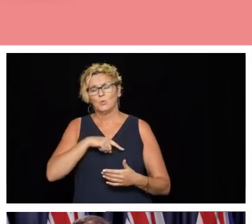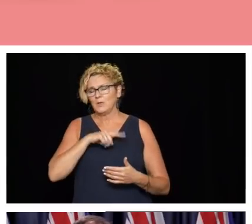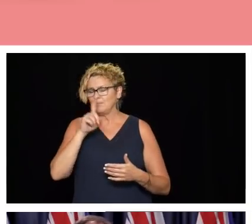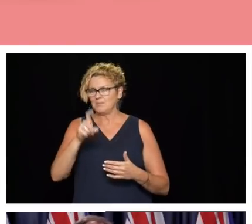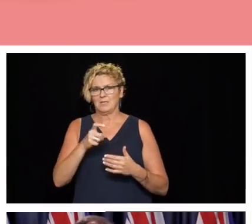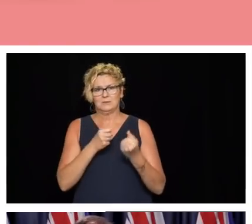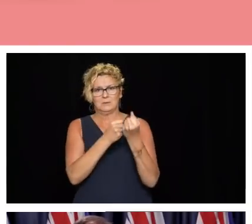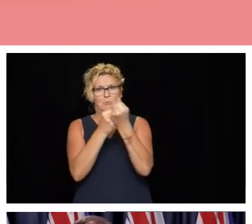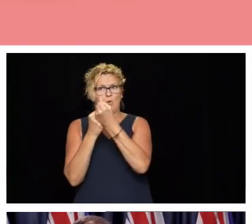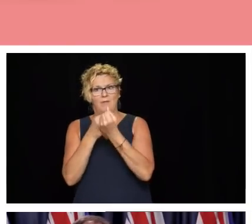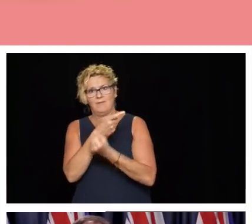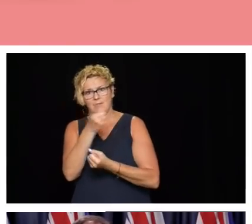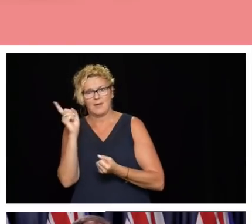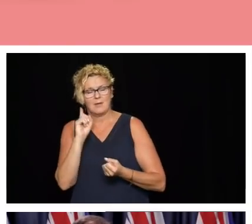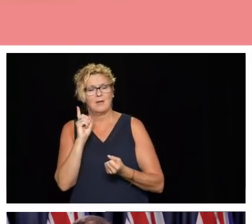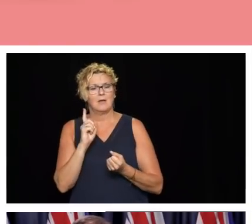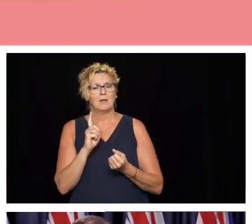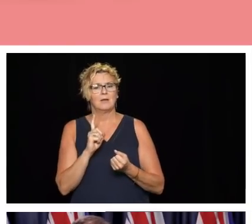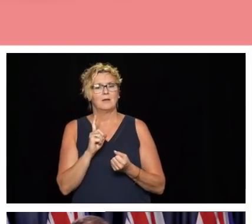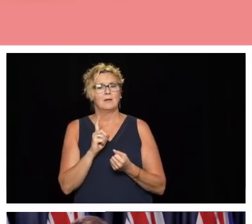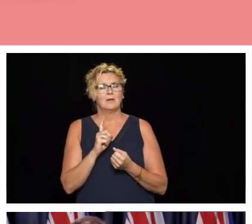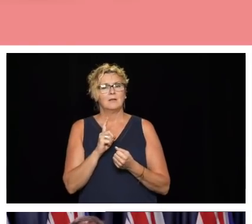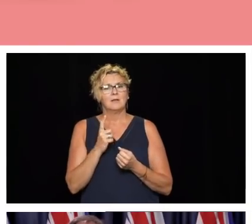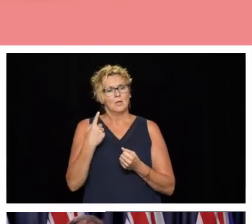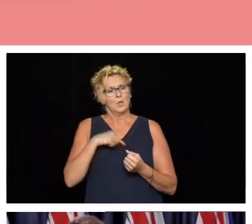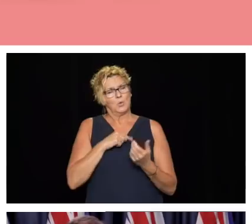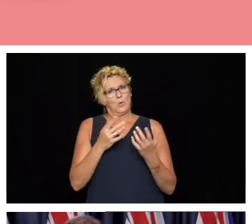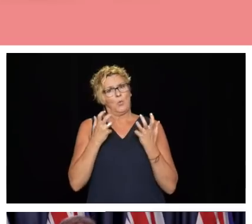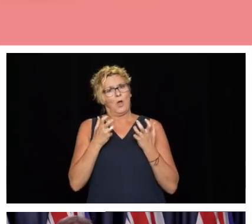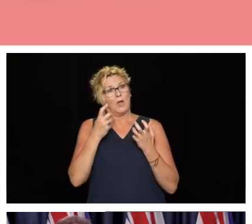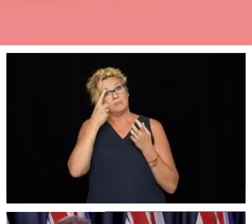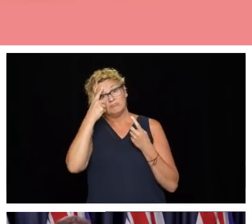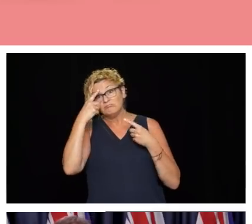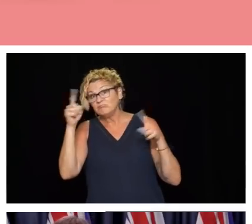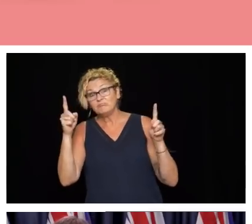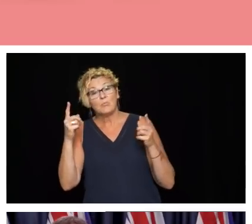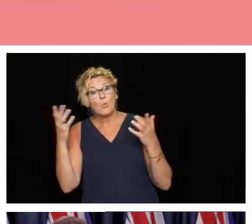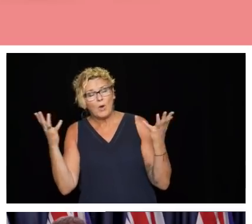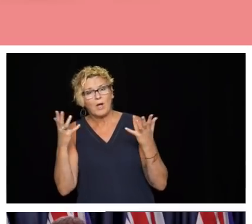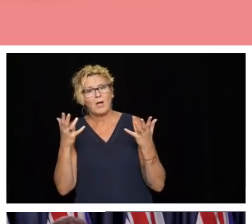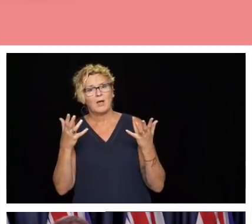the past months and some of the people of BC and for us to succeed to succeed in delivering